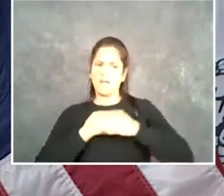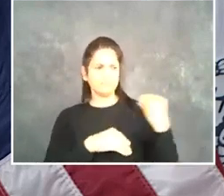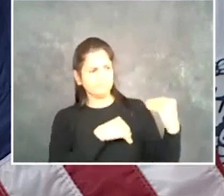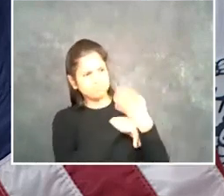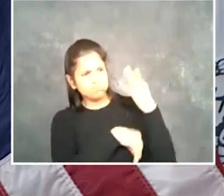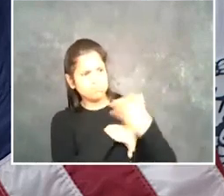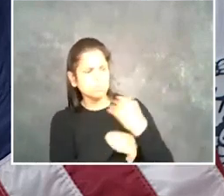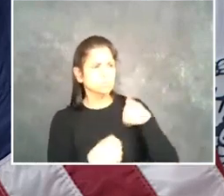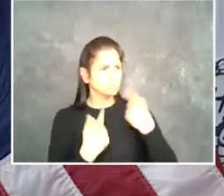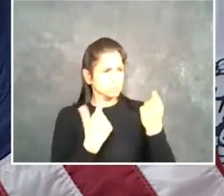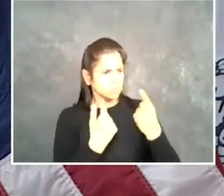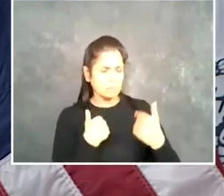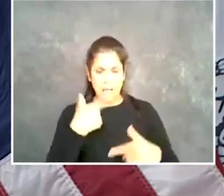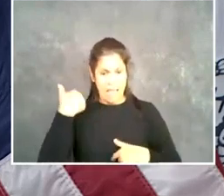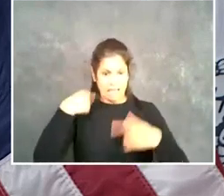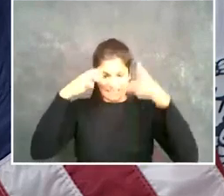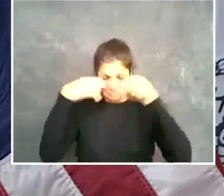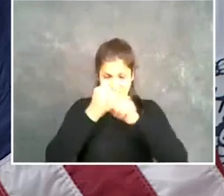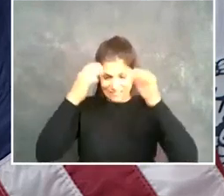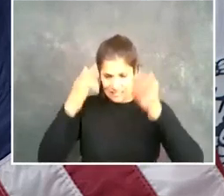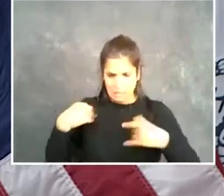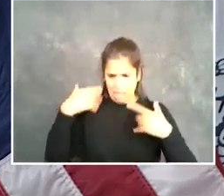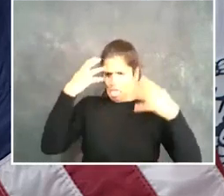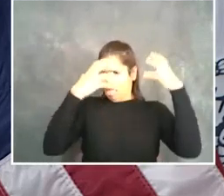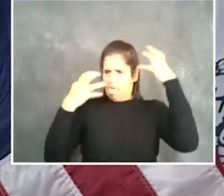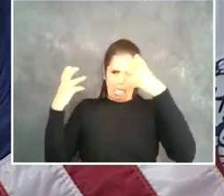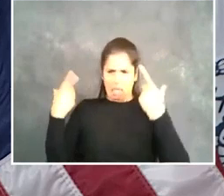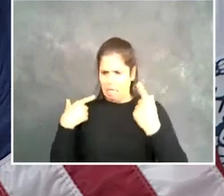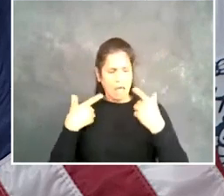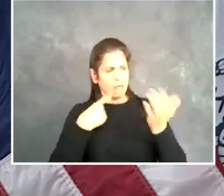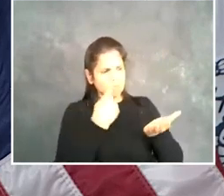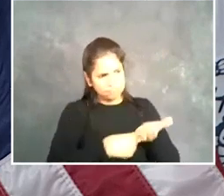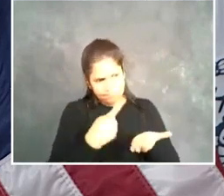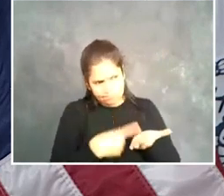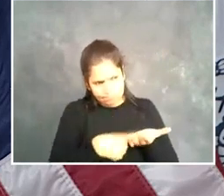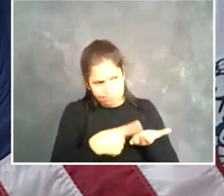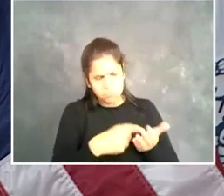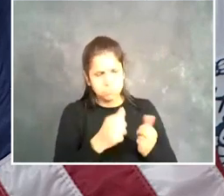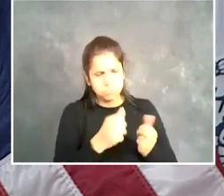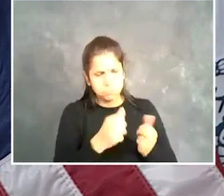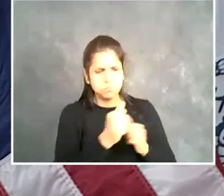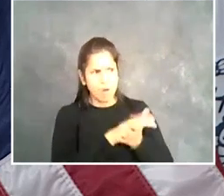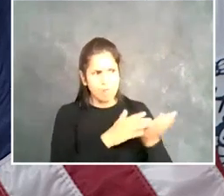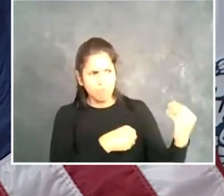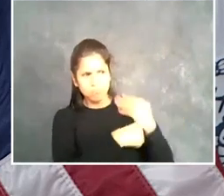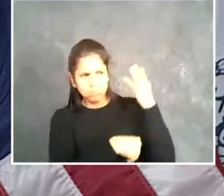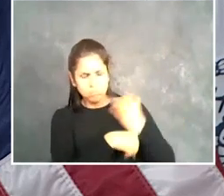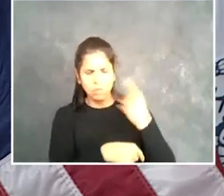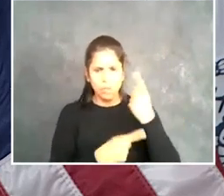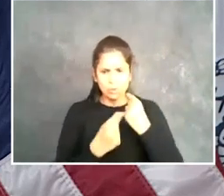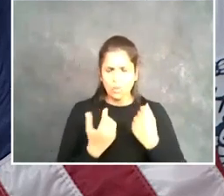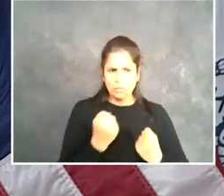HER? DEPUTY MAYOR THOMPSON DEVOTED HIS LIFE TO ISSUES.